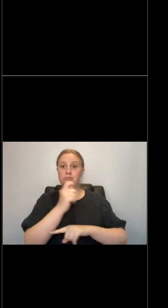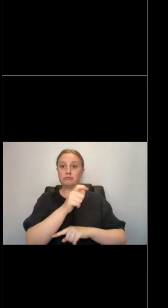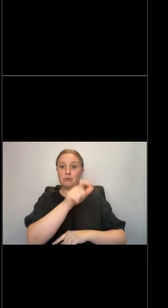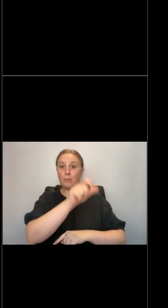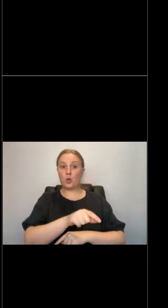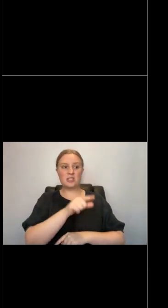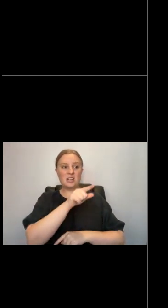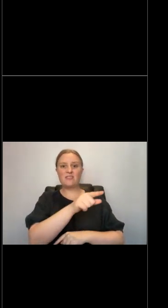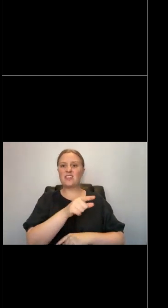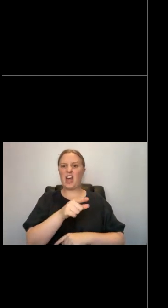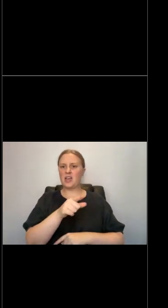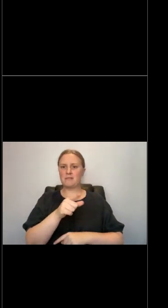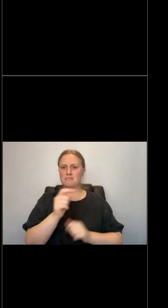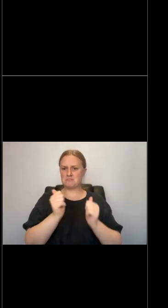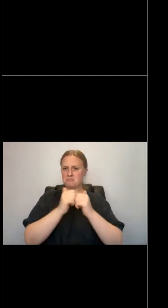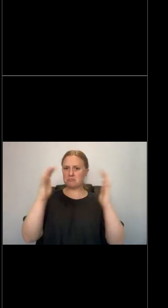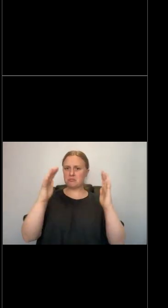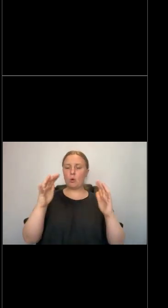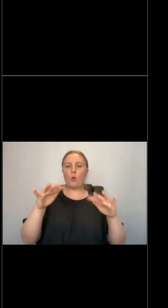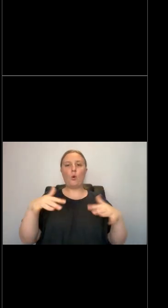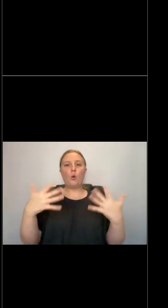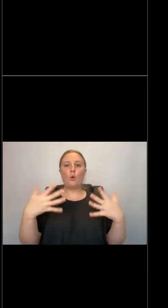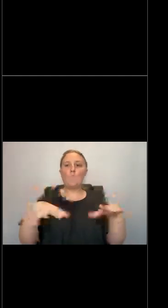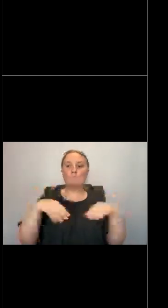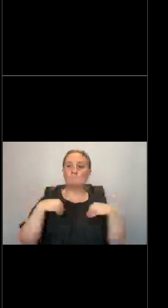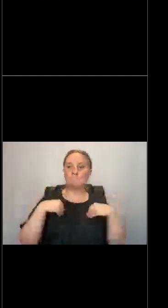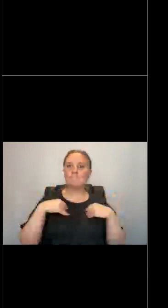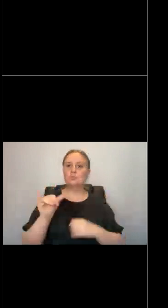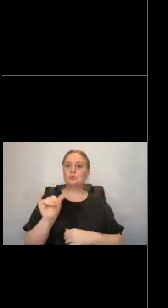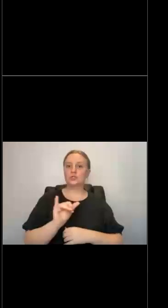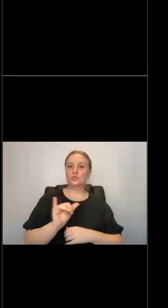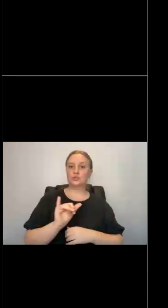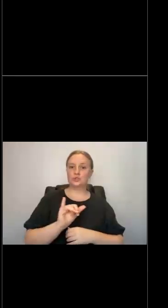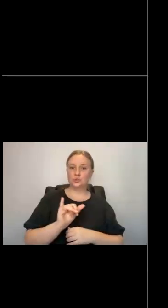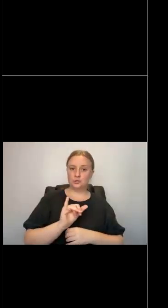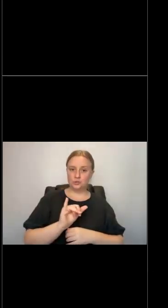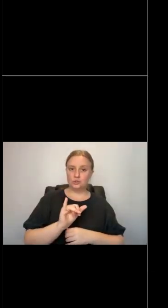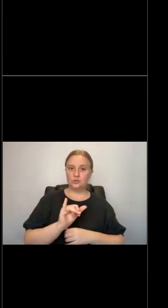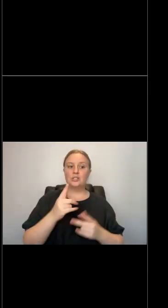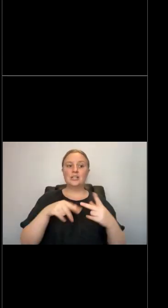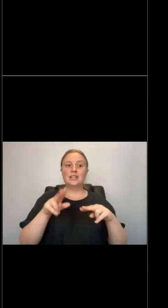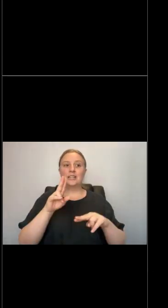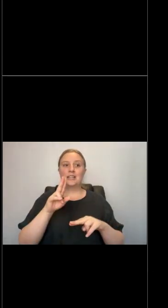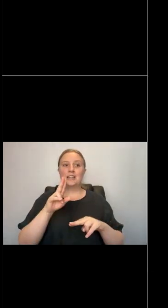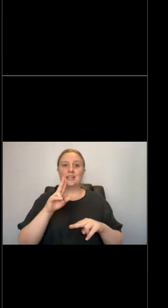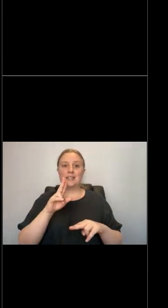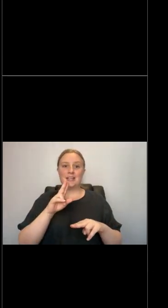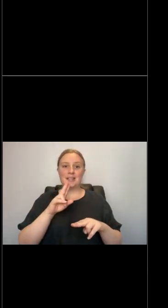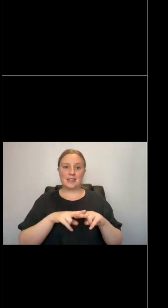Now, if that contest is a consequence of the person's mental illness,